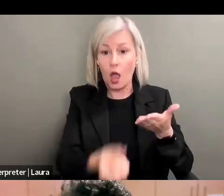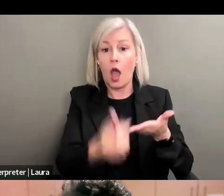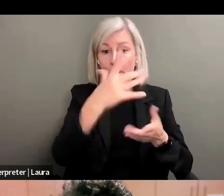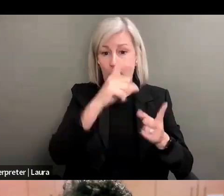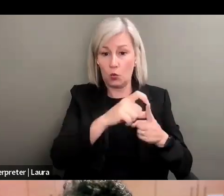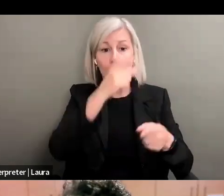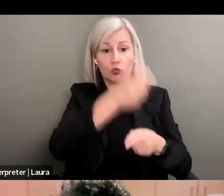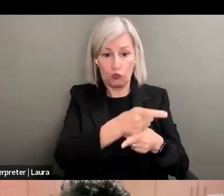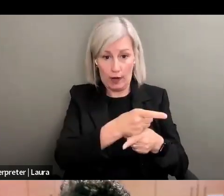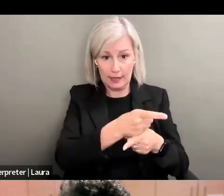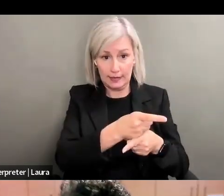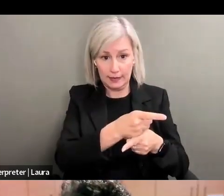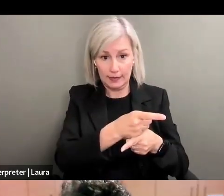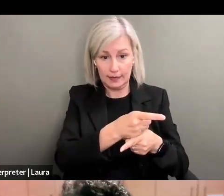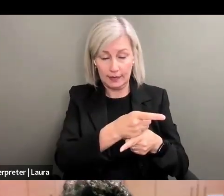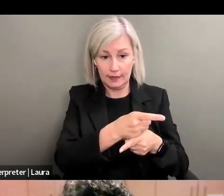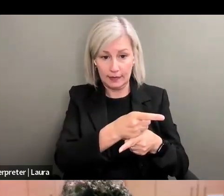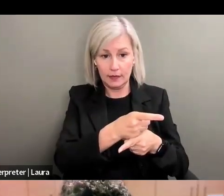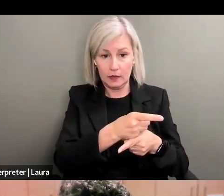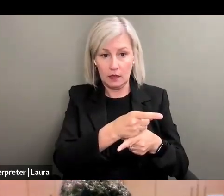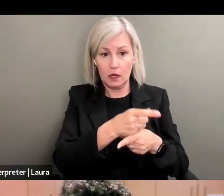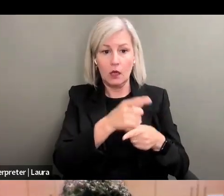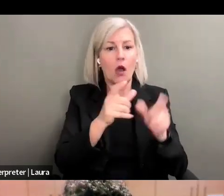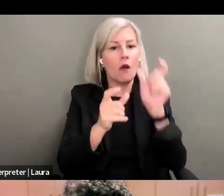they get of those highlighted prominent words in the sentence.